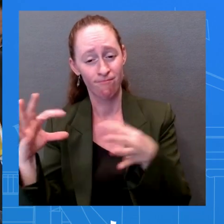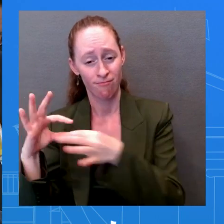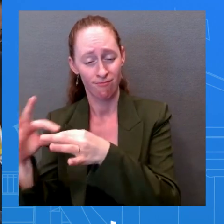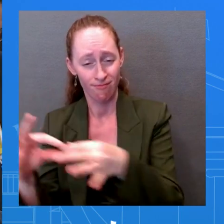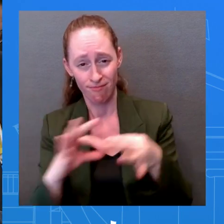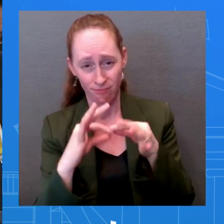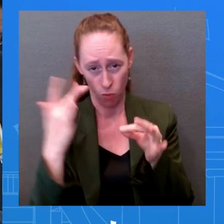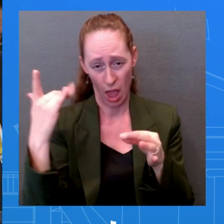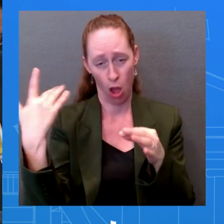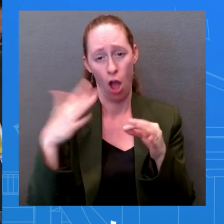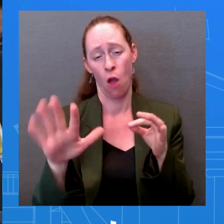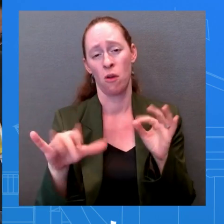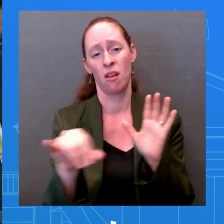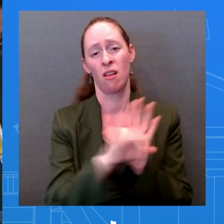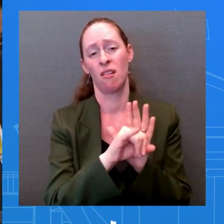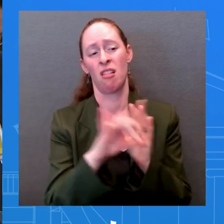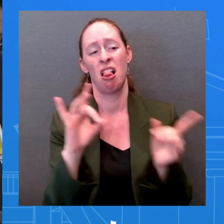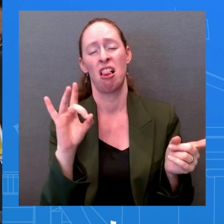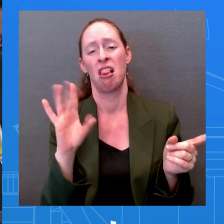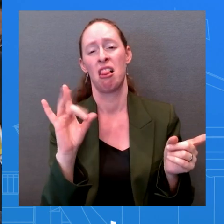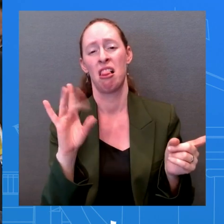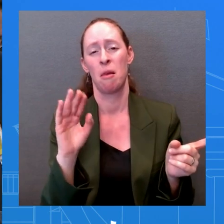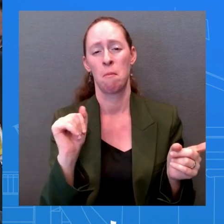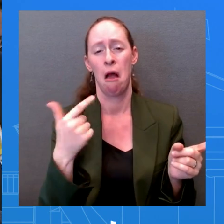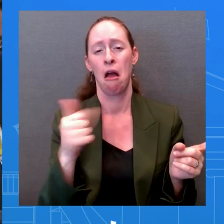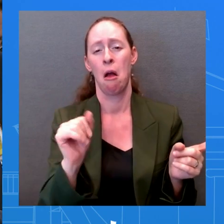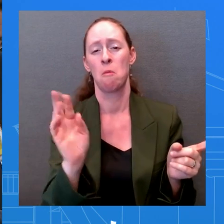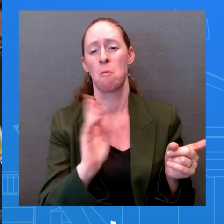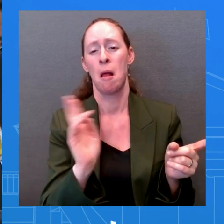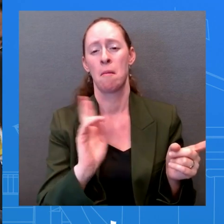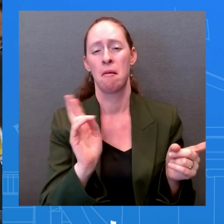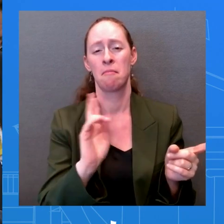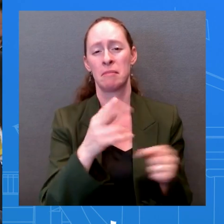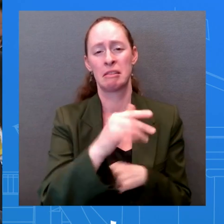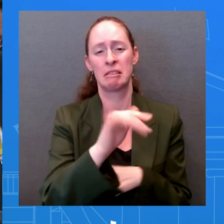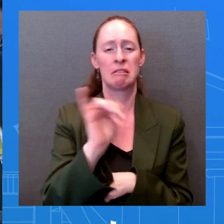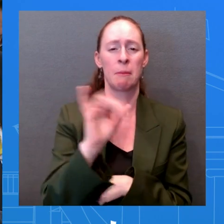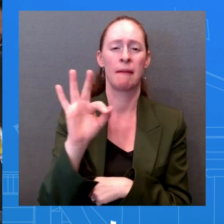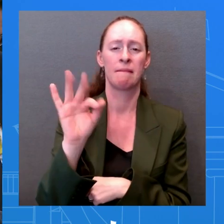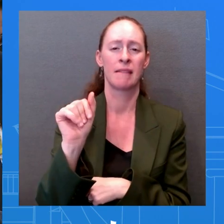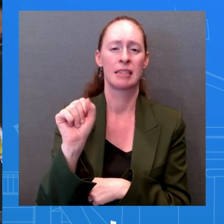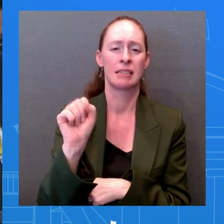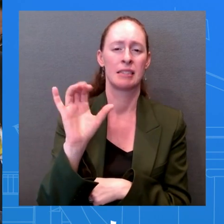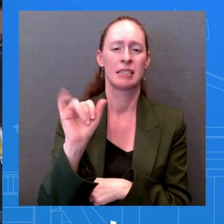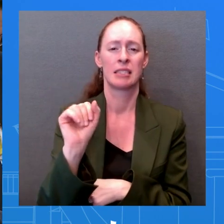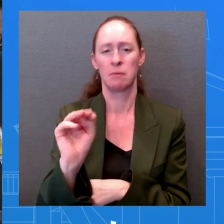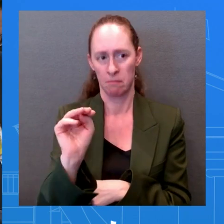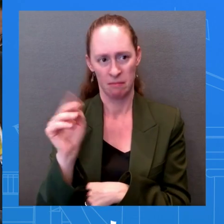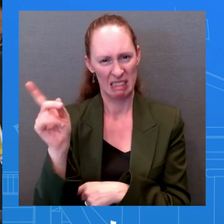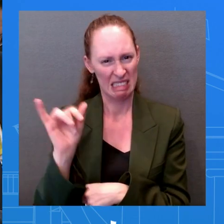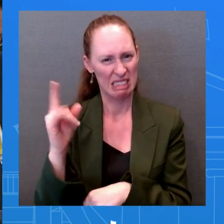that or to address that. And is there any concern that as he tries to draw a line of demarcation between Democrats